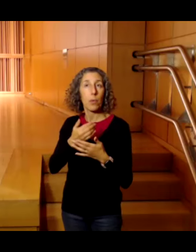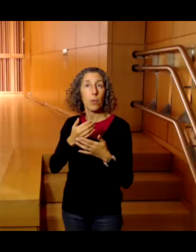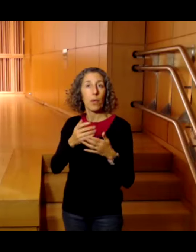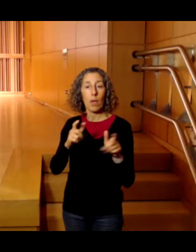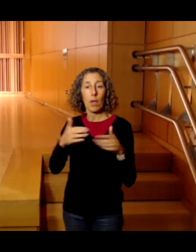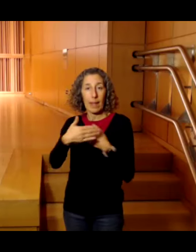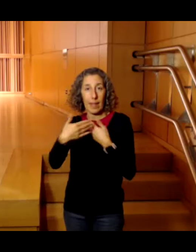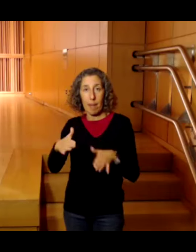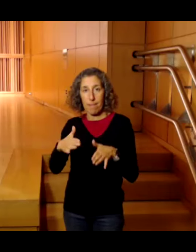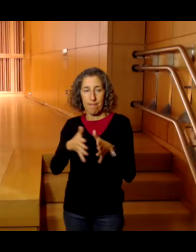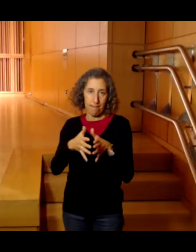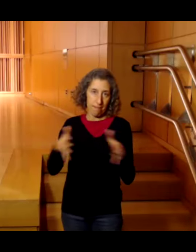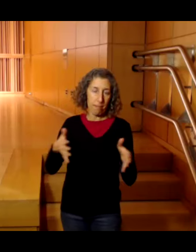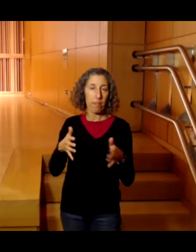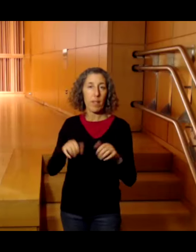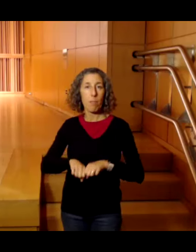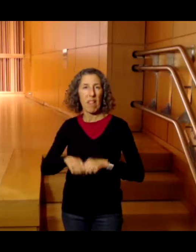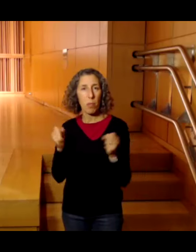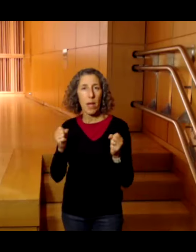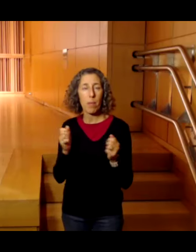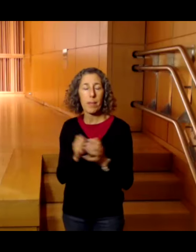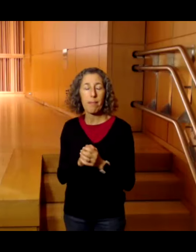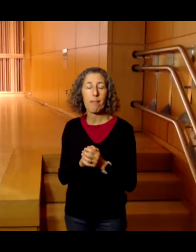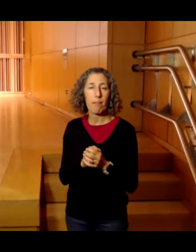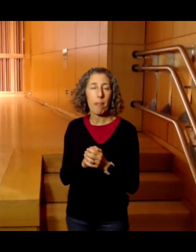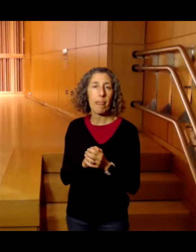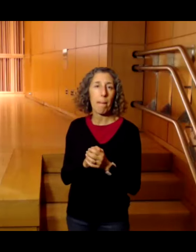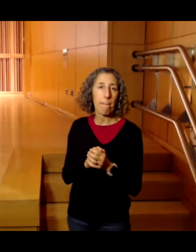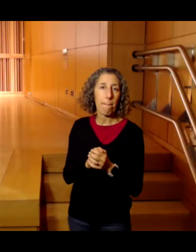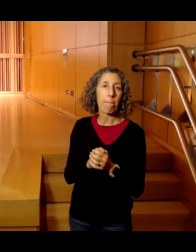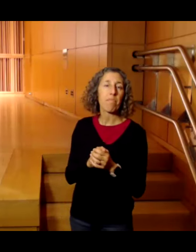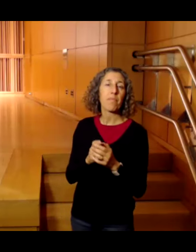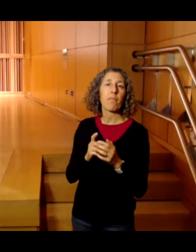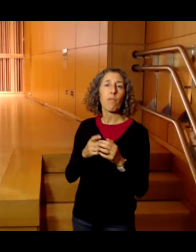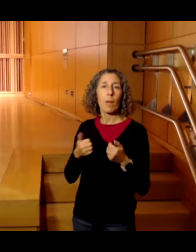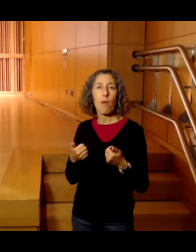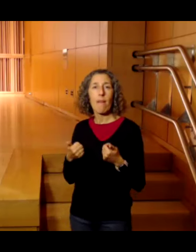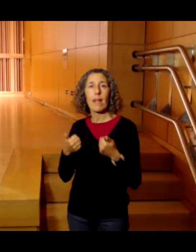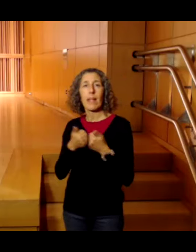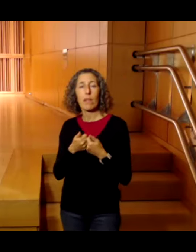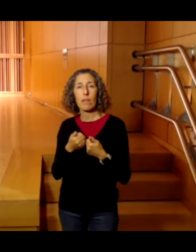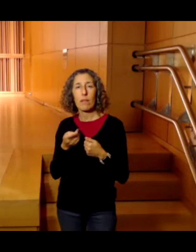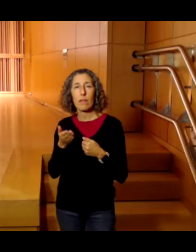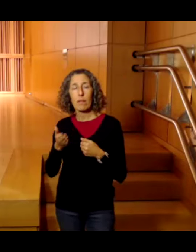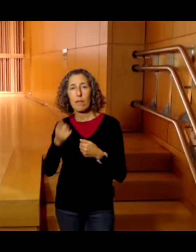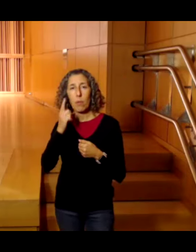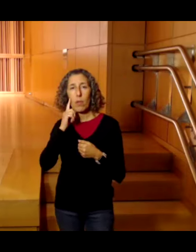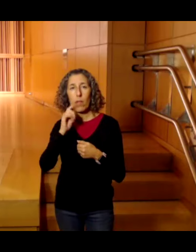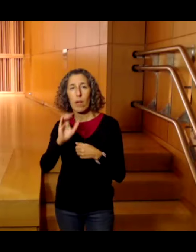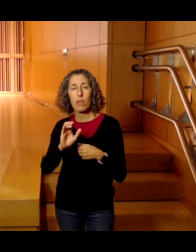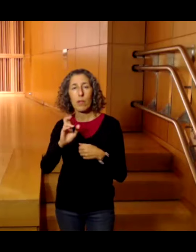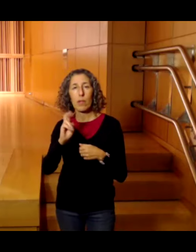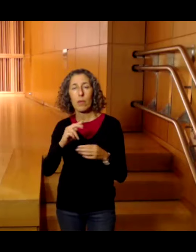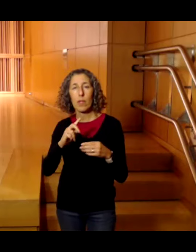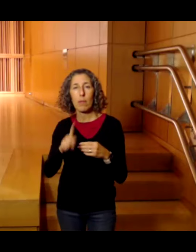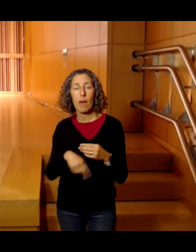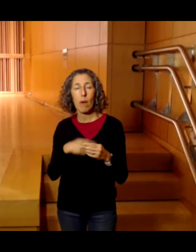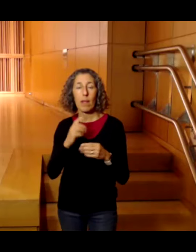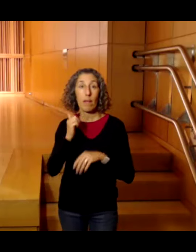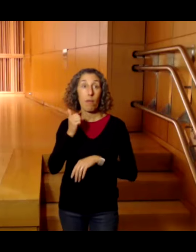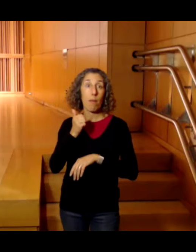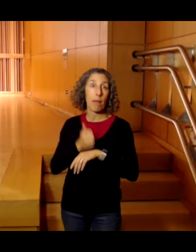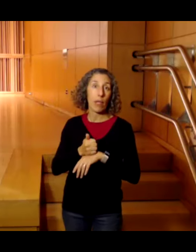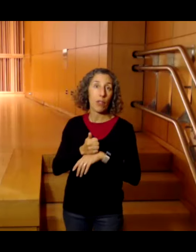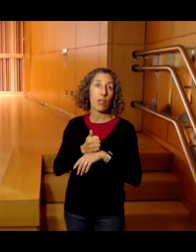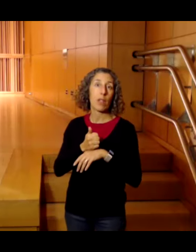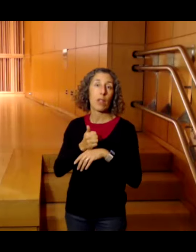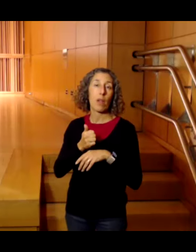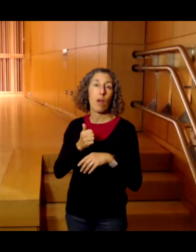I can't help but recall, for instance, the… Provocation he puts forward in his first book, Conjugal Union, about the very formation of the African American literary canon.